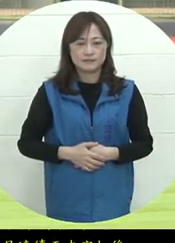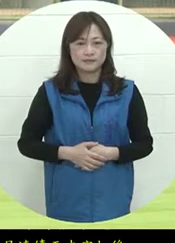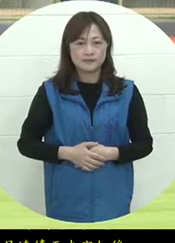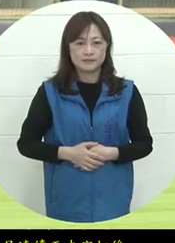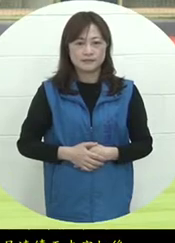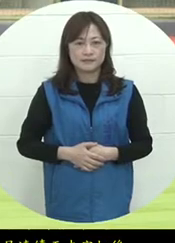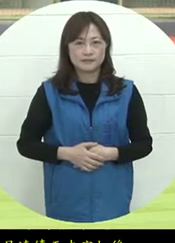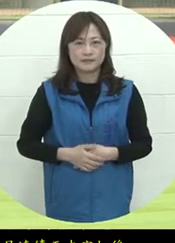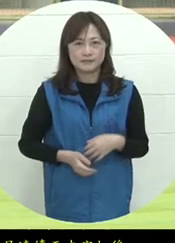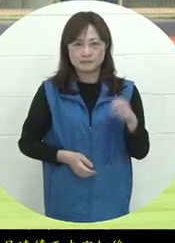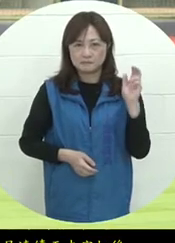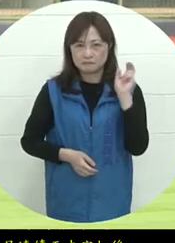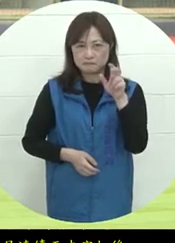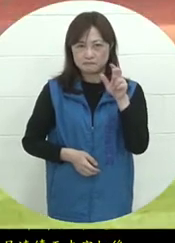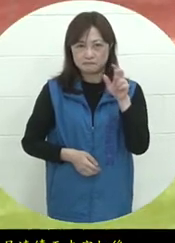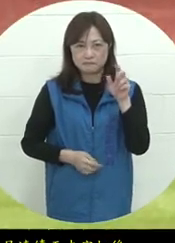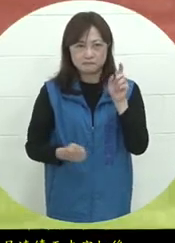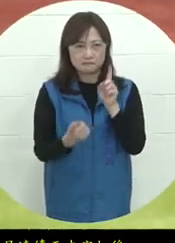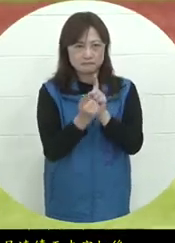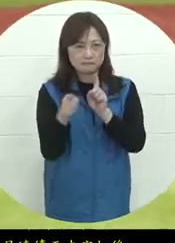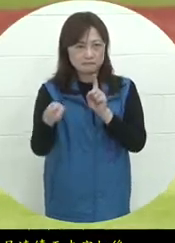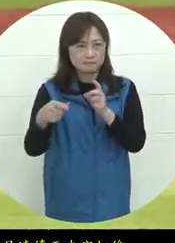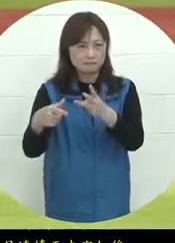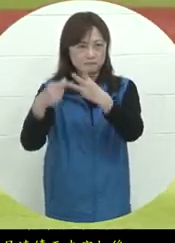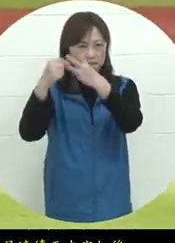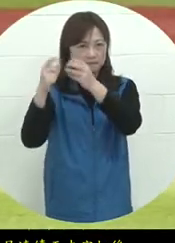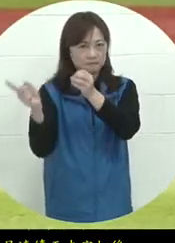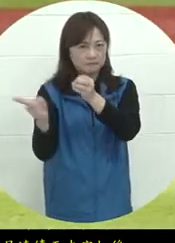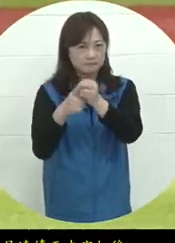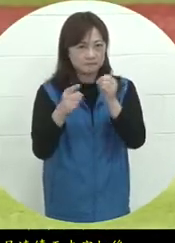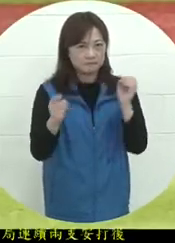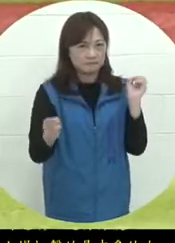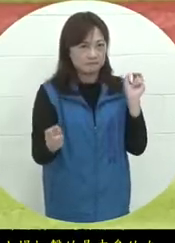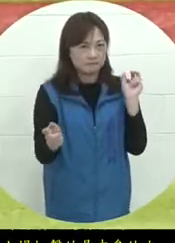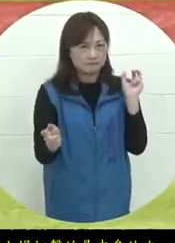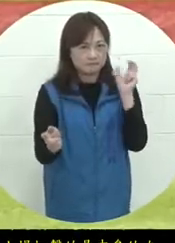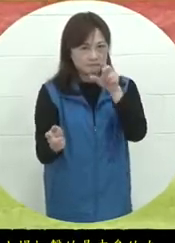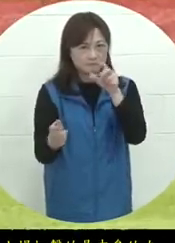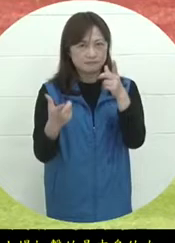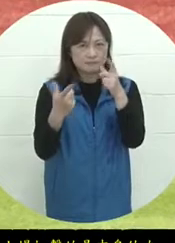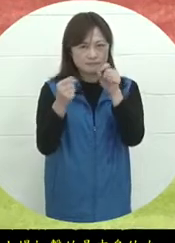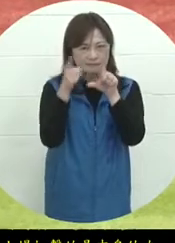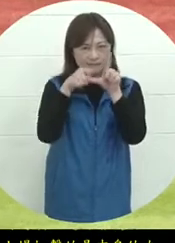the pitcher. The first ball thrown against the third bat was a high-angle bad ball